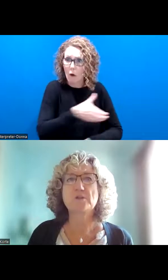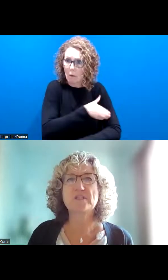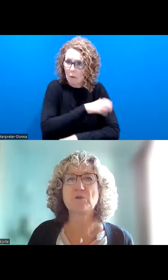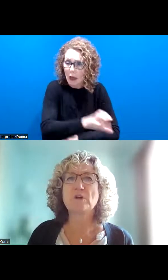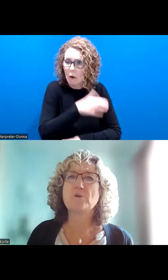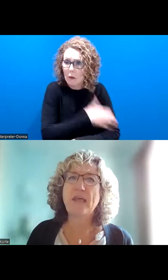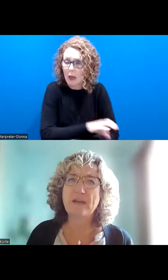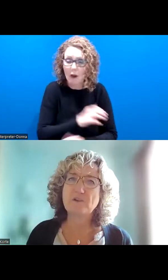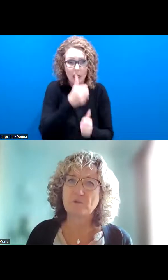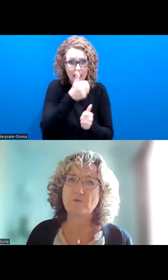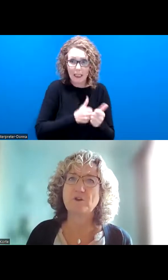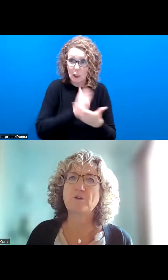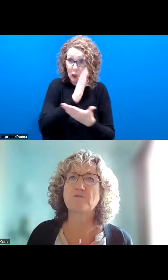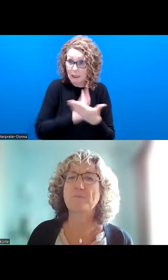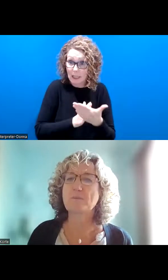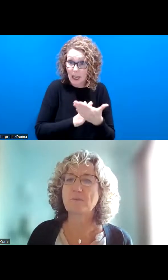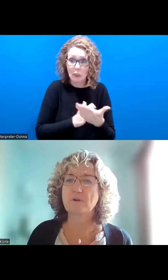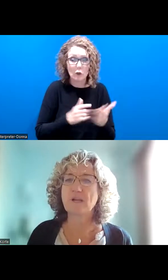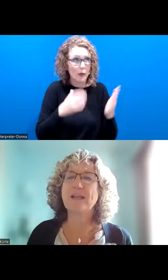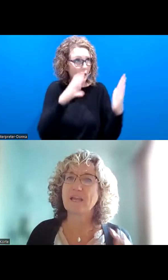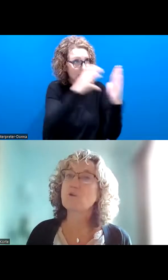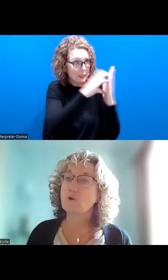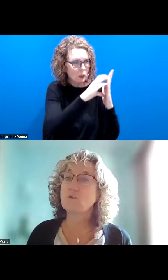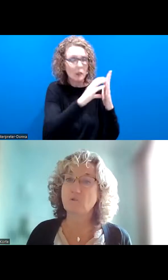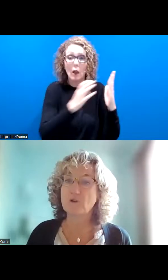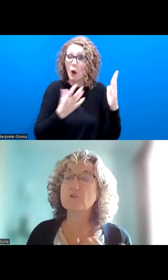who has contributed three of the last six years at the time that they have a